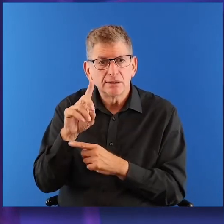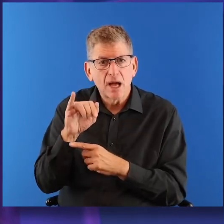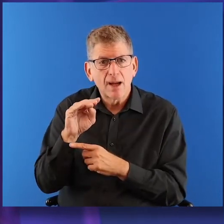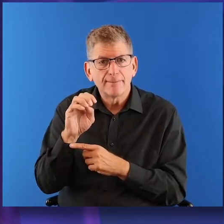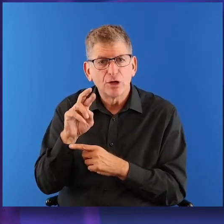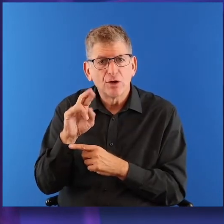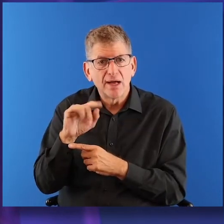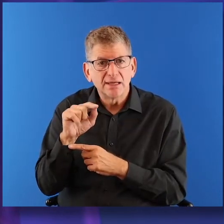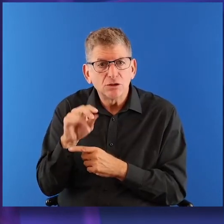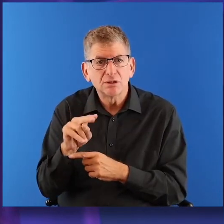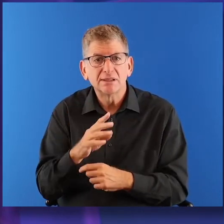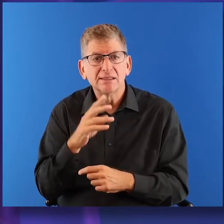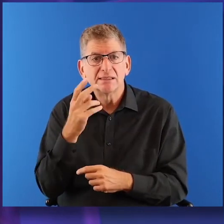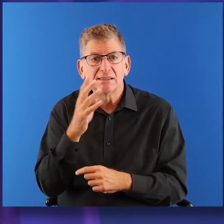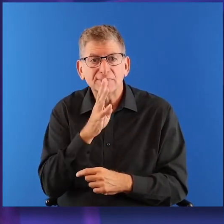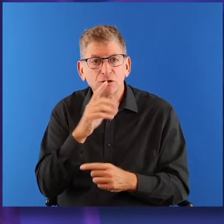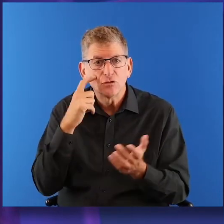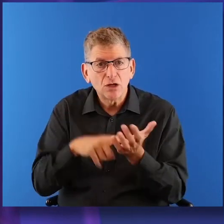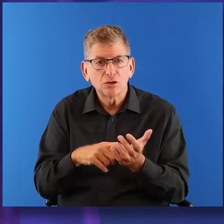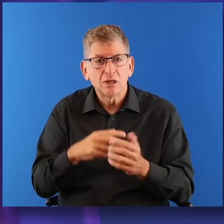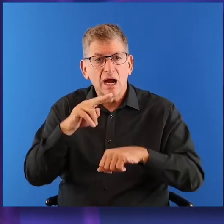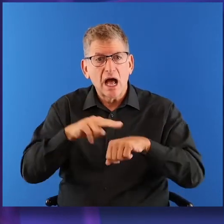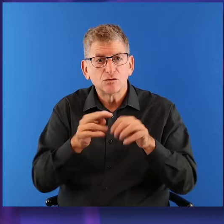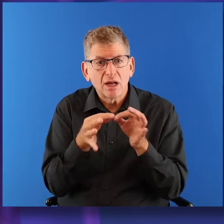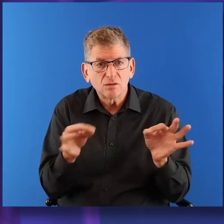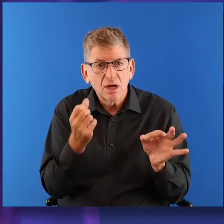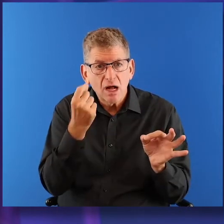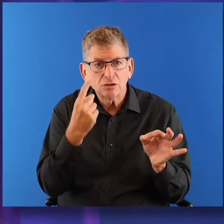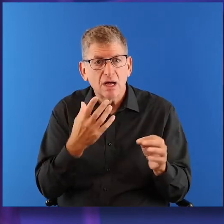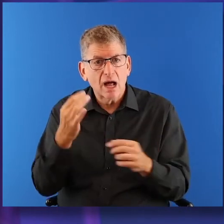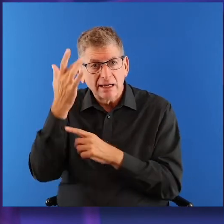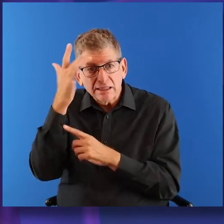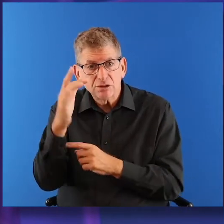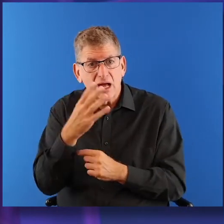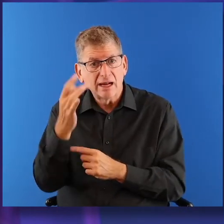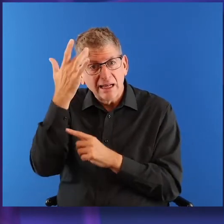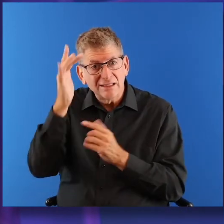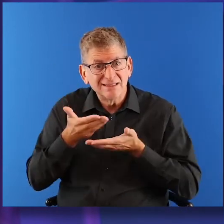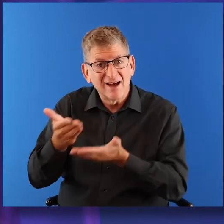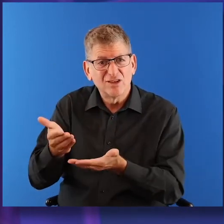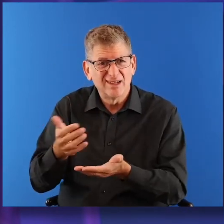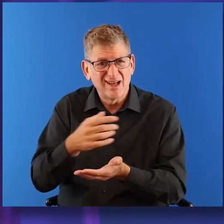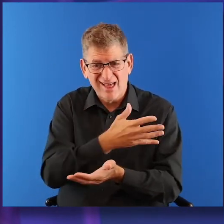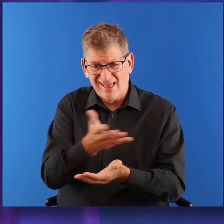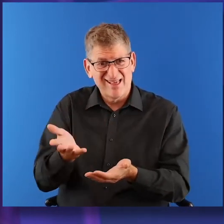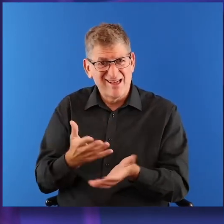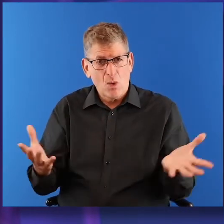natural language understanding and intelligence, and intelligence delivery, all incorporated in the